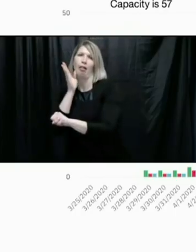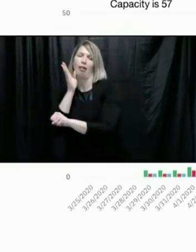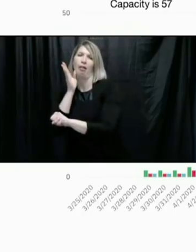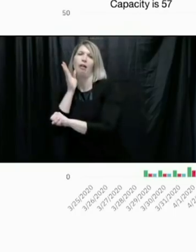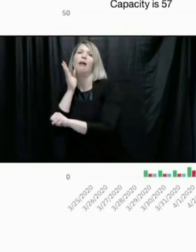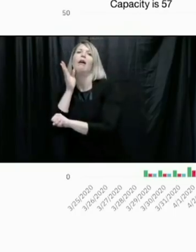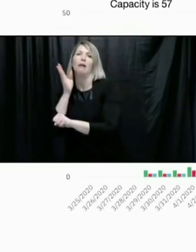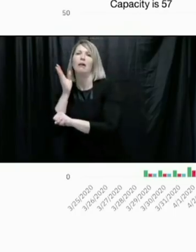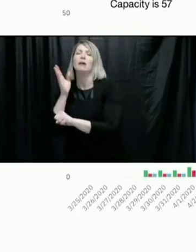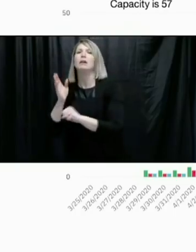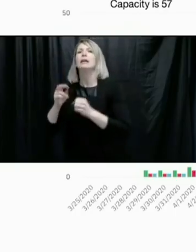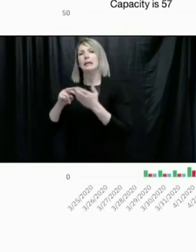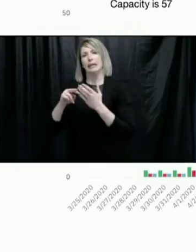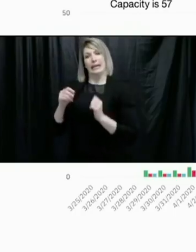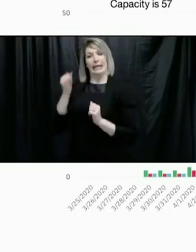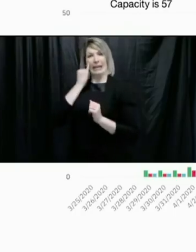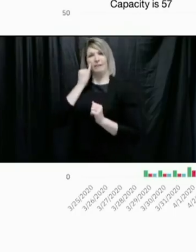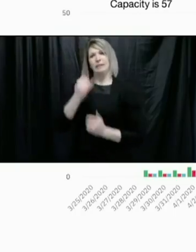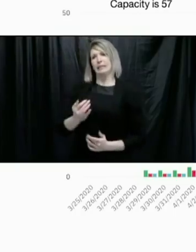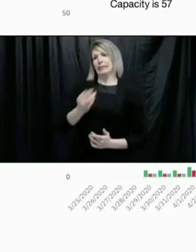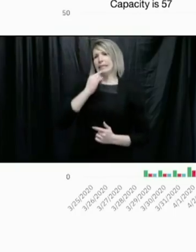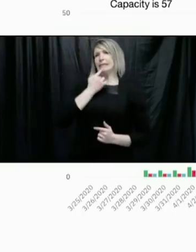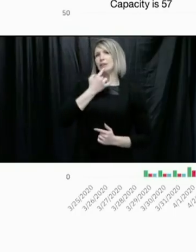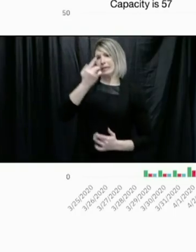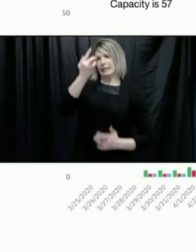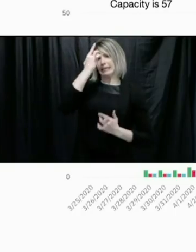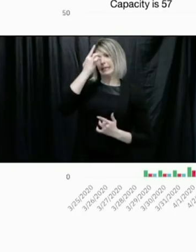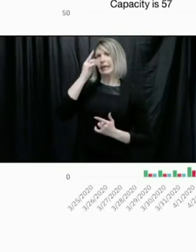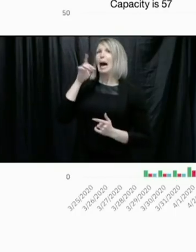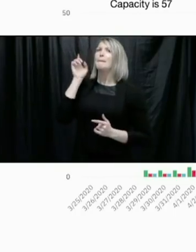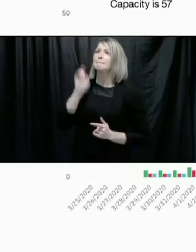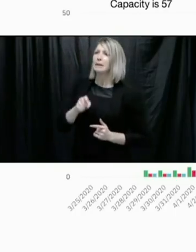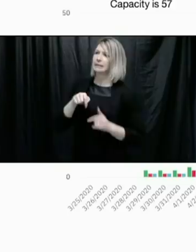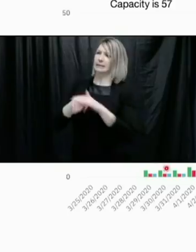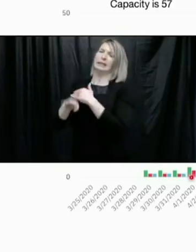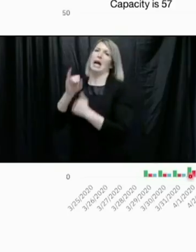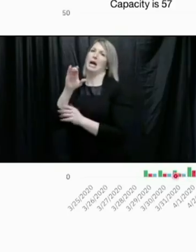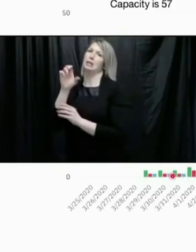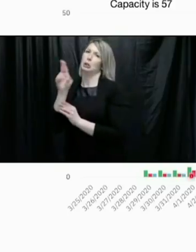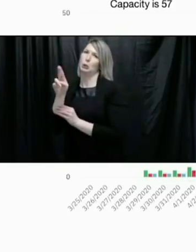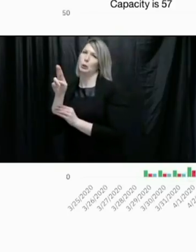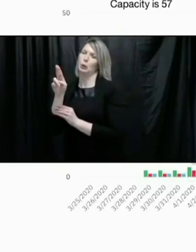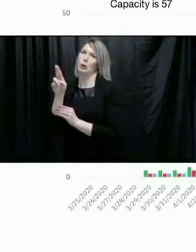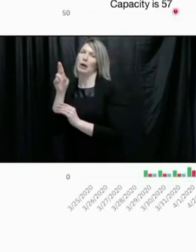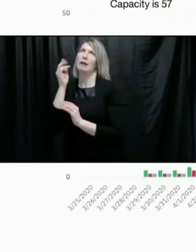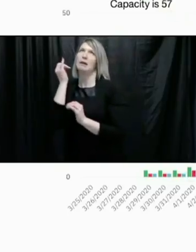QUICKLY. SO WHEN YOU NEED THE I.C.U. YOU ACTUALLY HAVE TO HAVE A BED